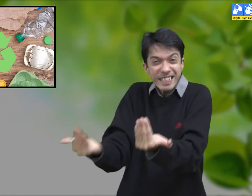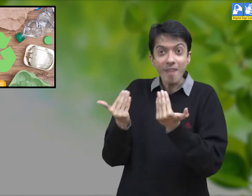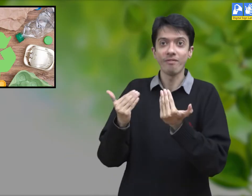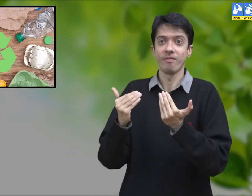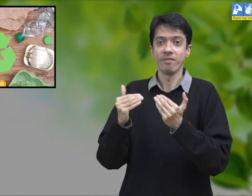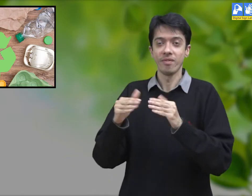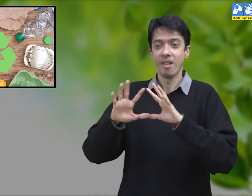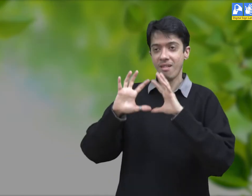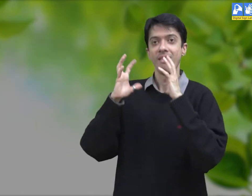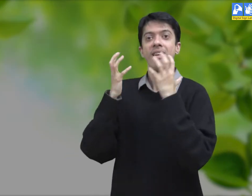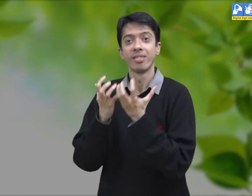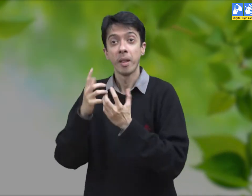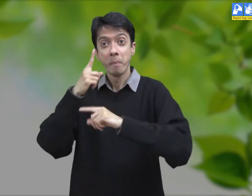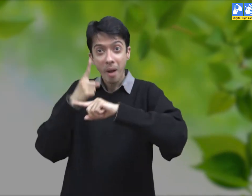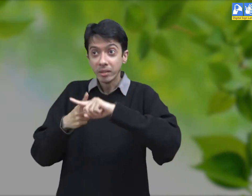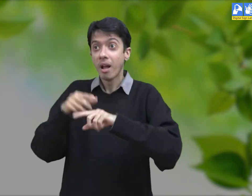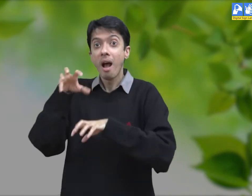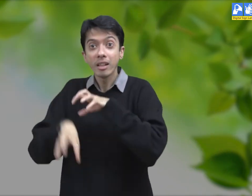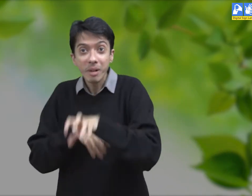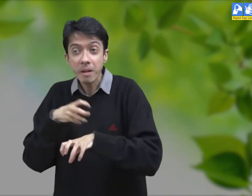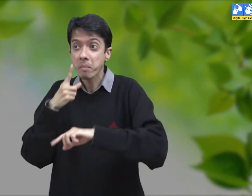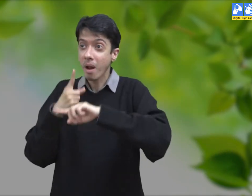It is our responsibility to think how to save the earth